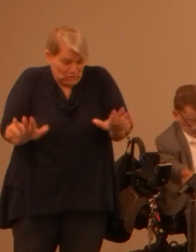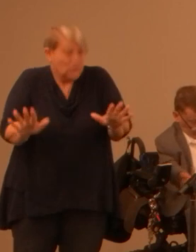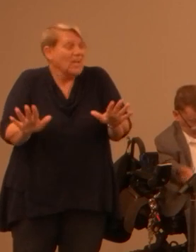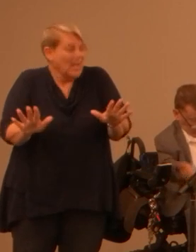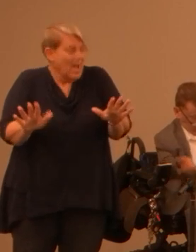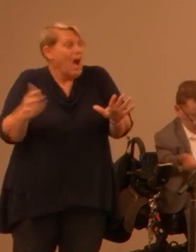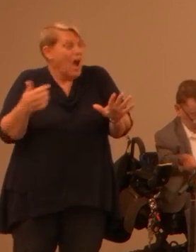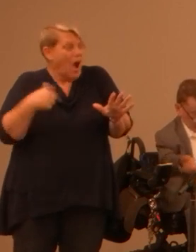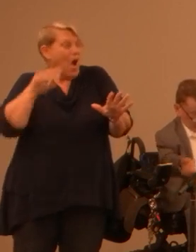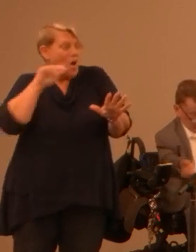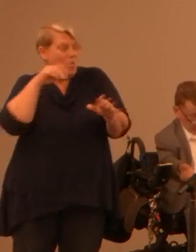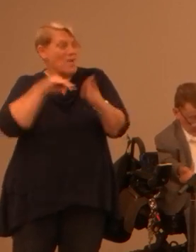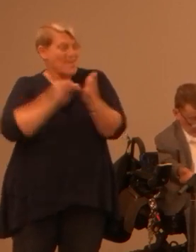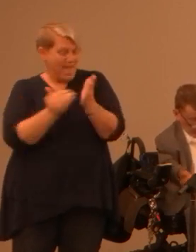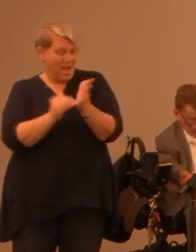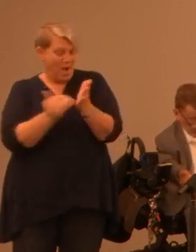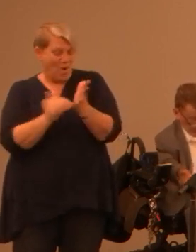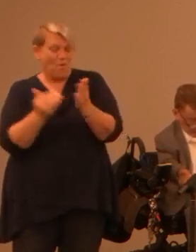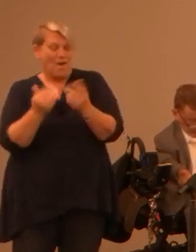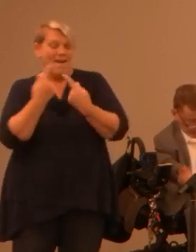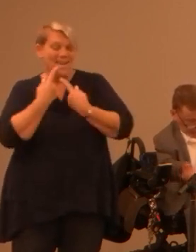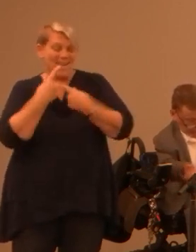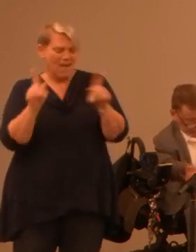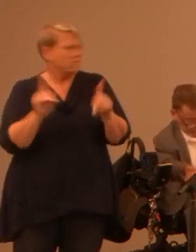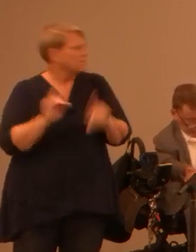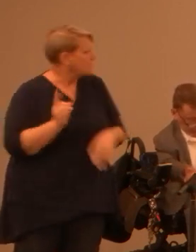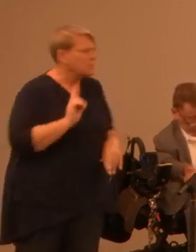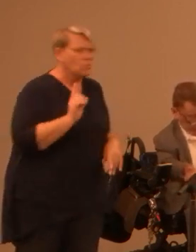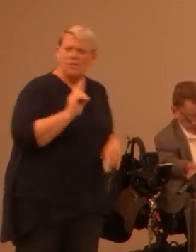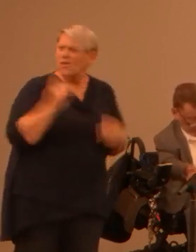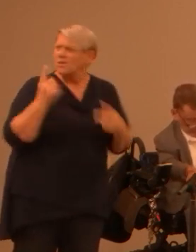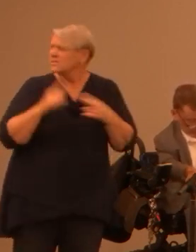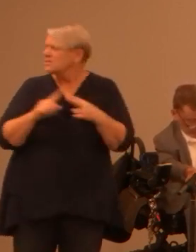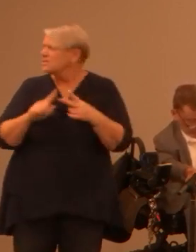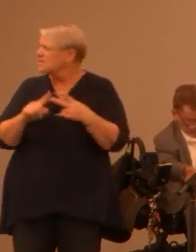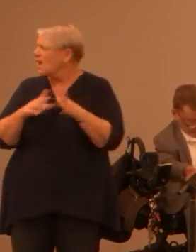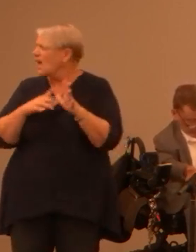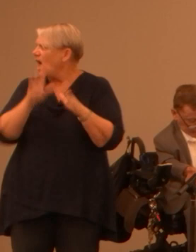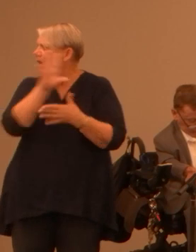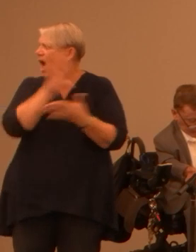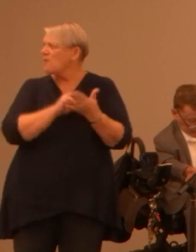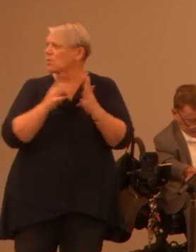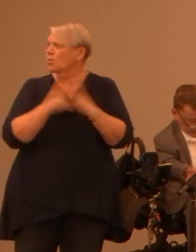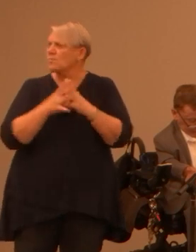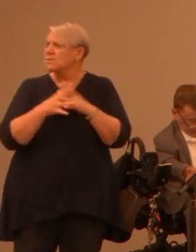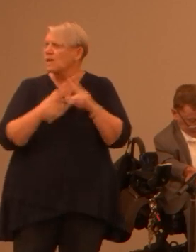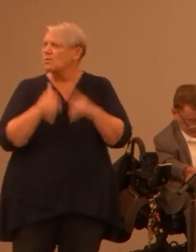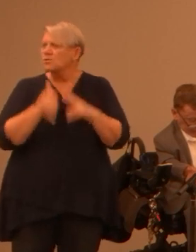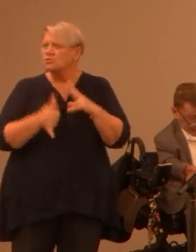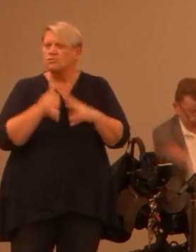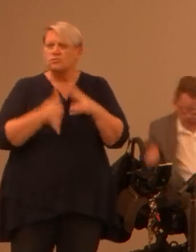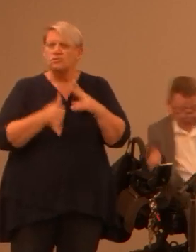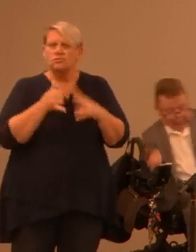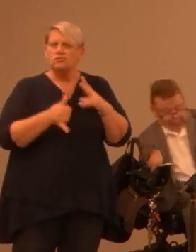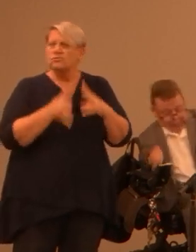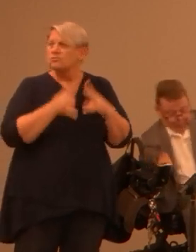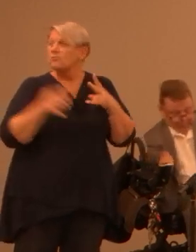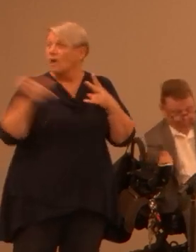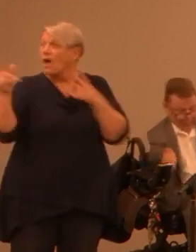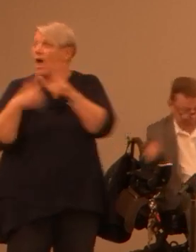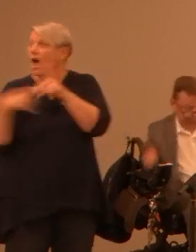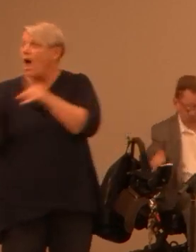into announcing, which is it first. Is it App or Website? We do an